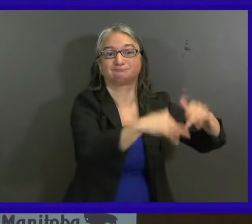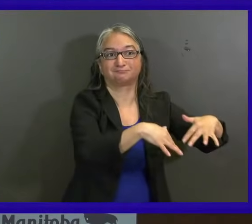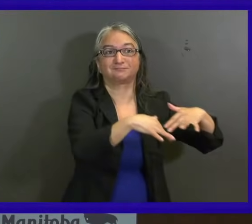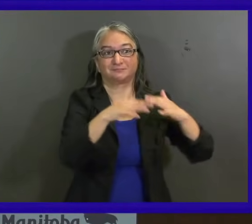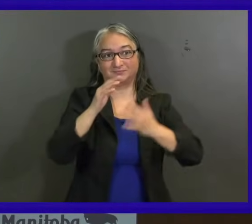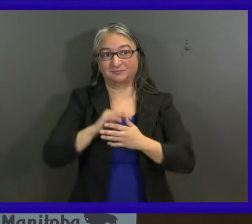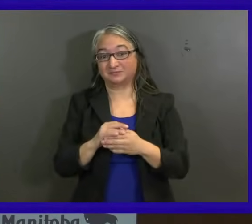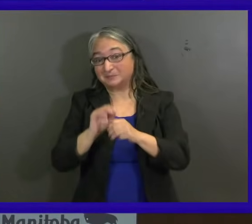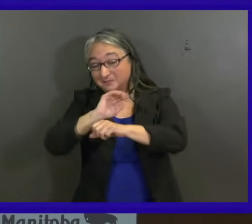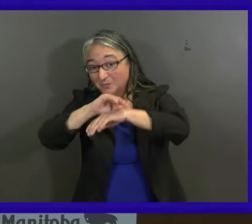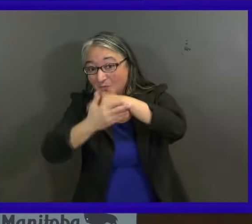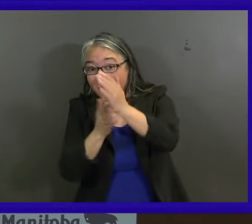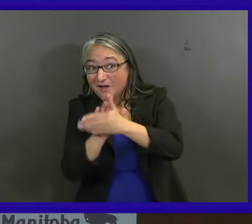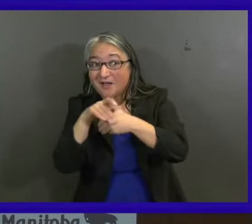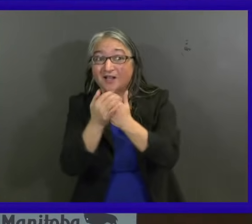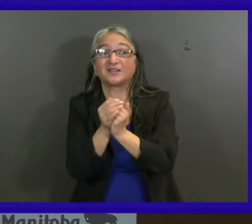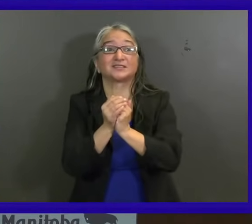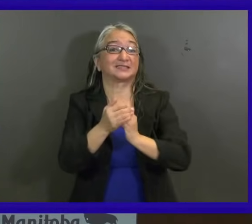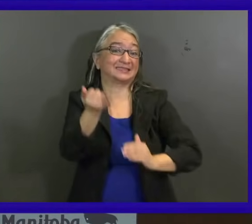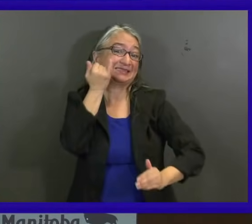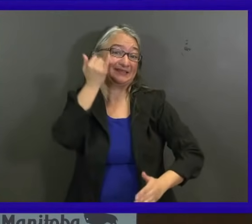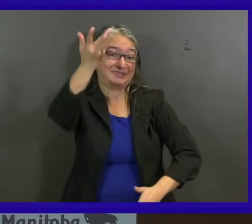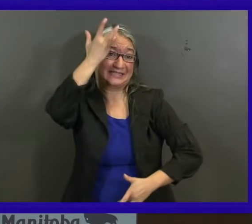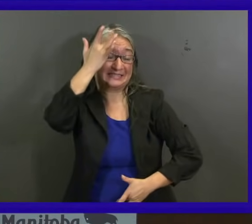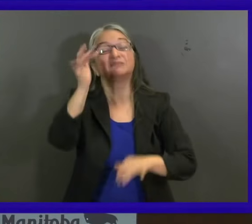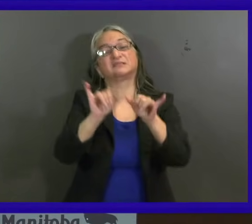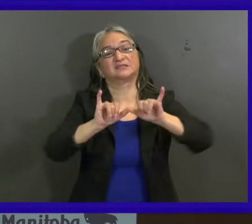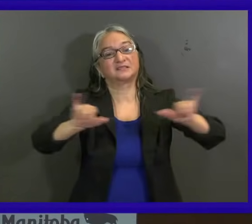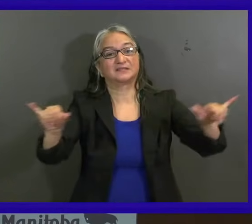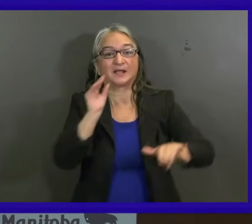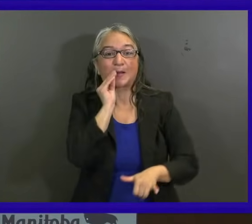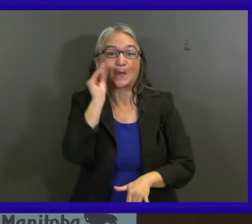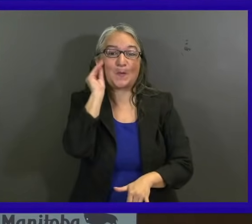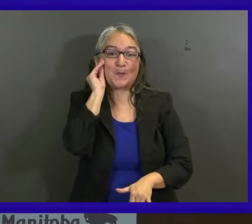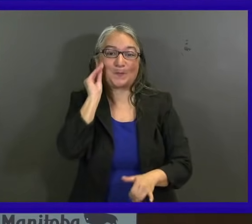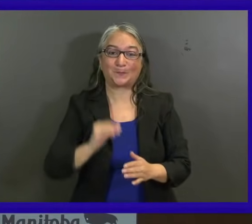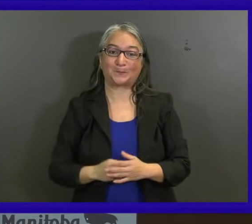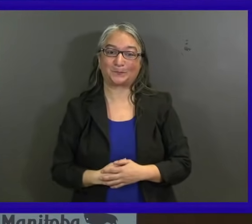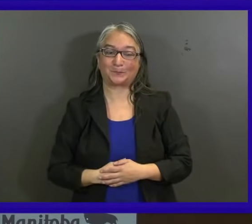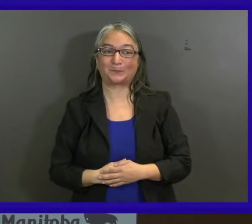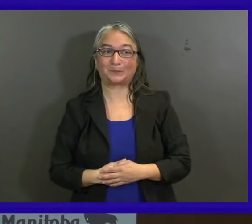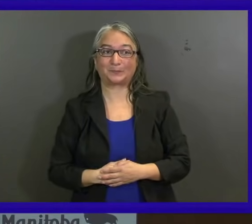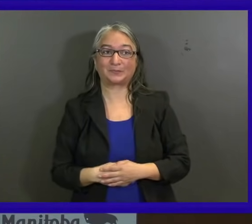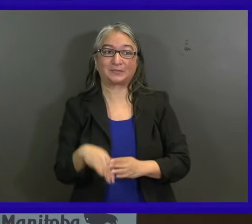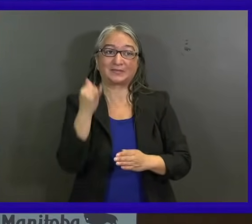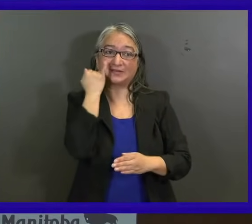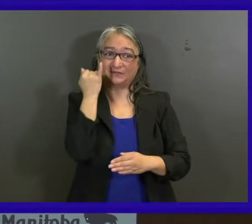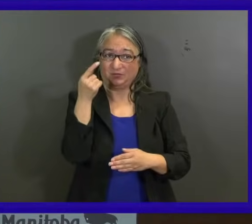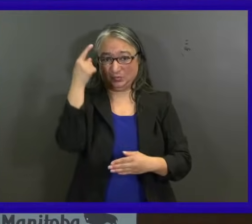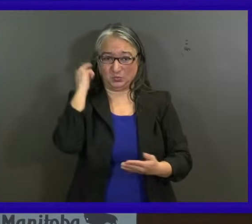if you're not feeling well and ensuring that if you do have symptoms that you are tested